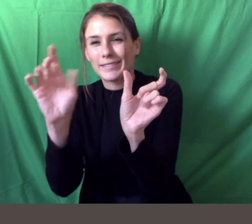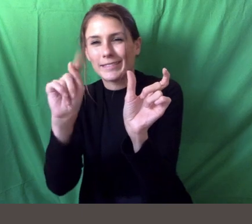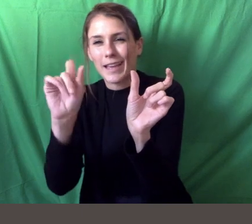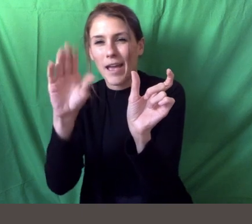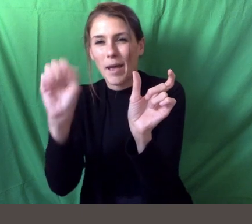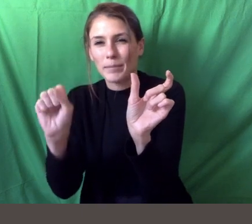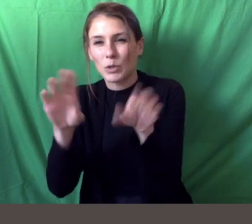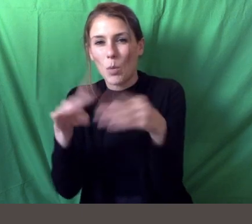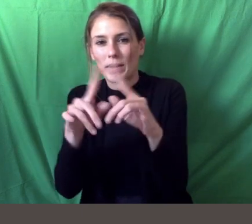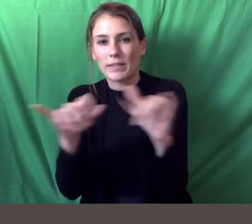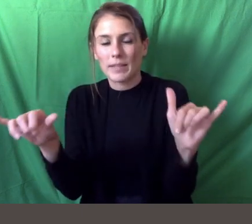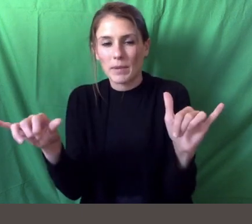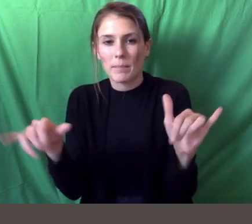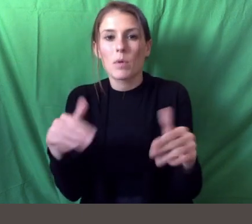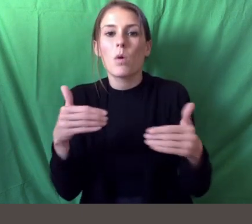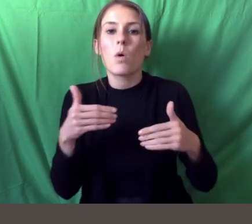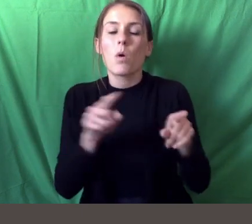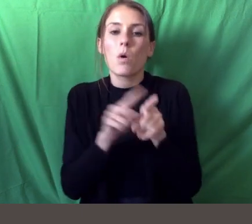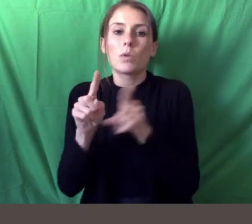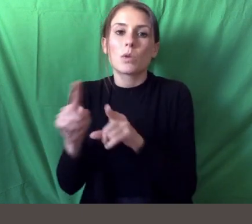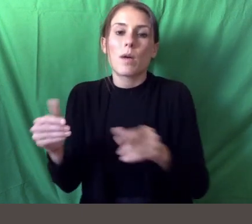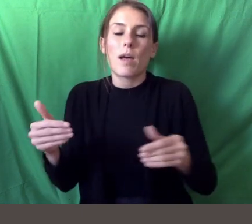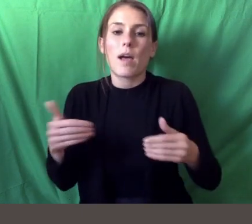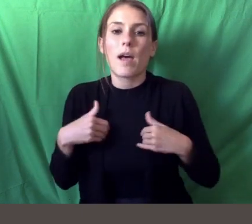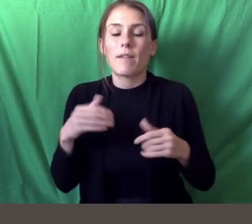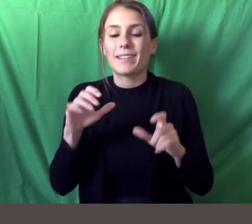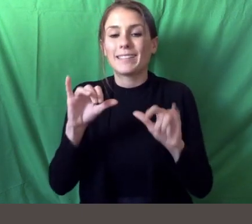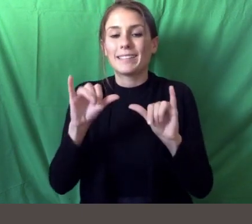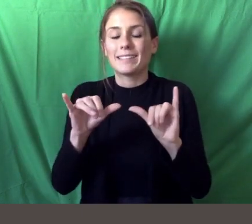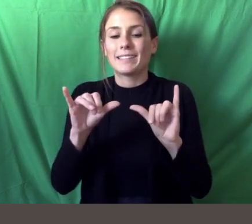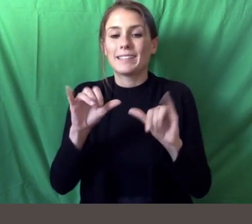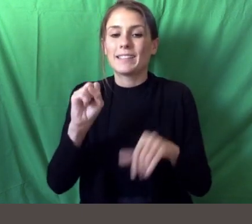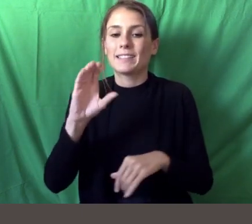Contexts also enables scalable parallel execution.